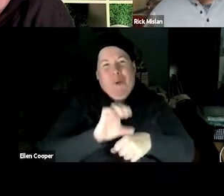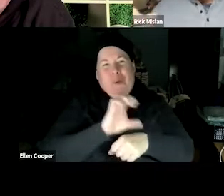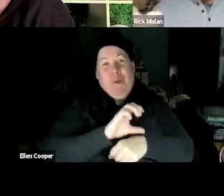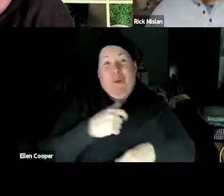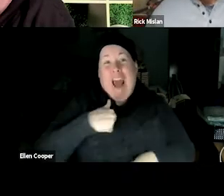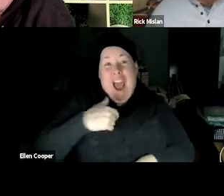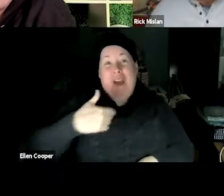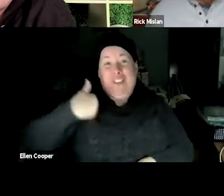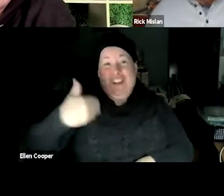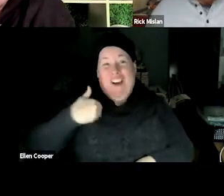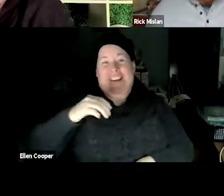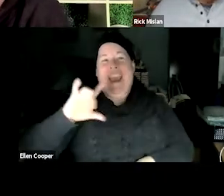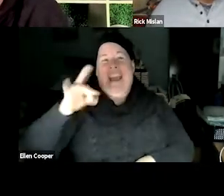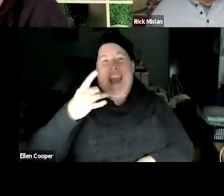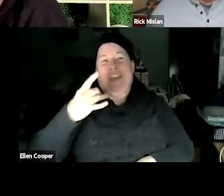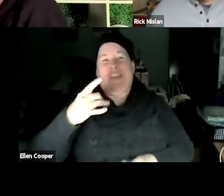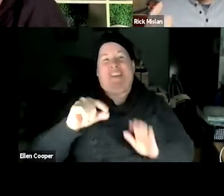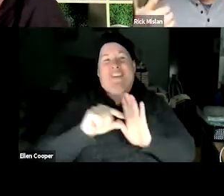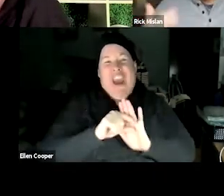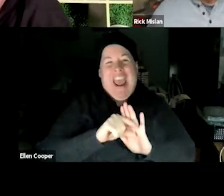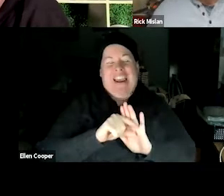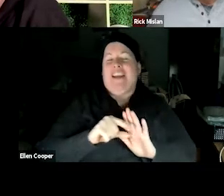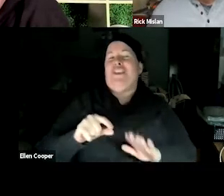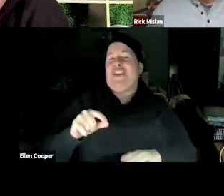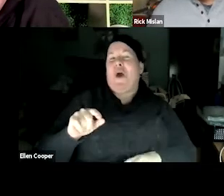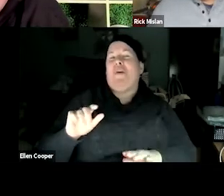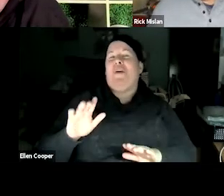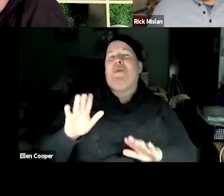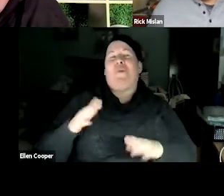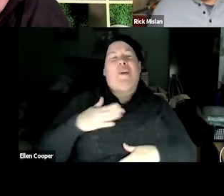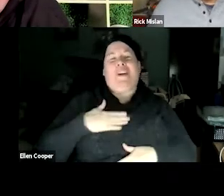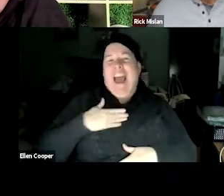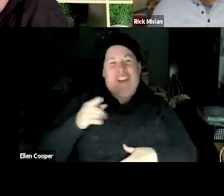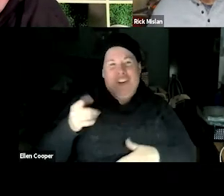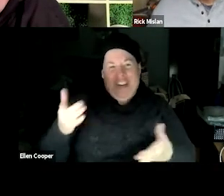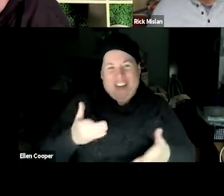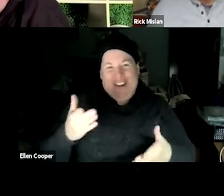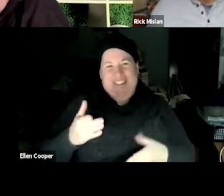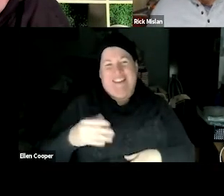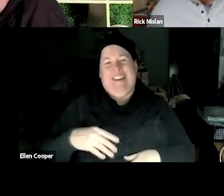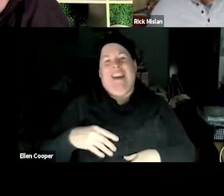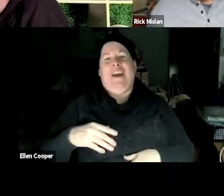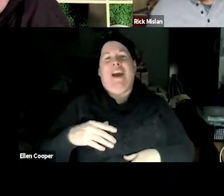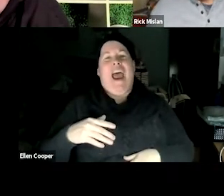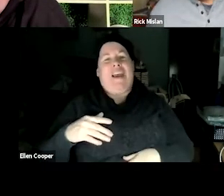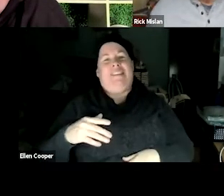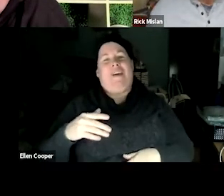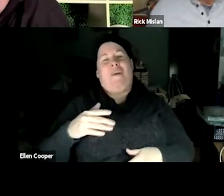Jake. Welcome to alrighty glad you're here tonight. Caleb is a rock star in my world. And I'm glad you're getting a chance to meet him and and kind of hear from him.